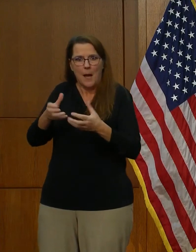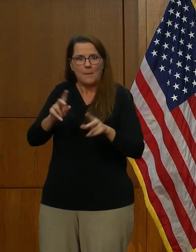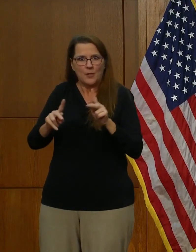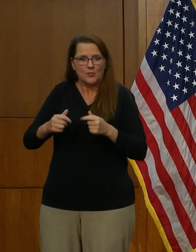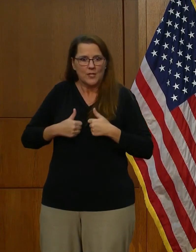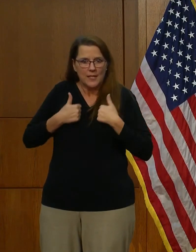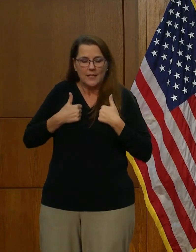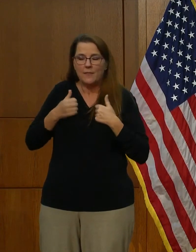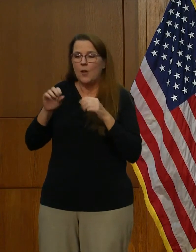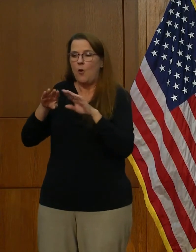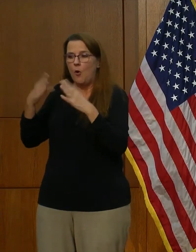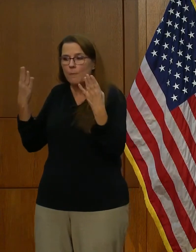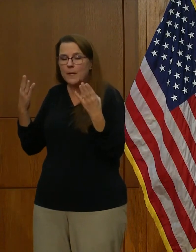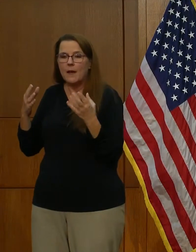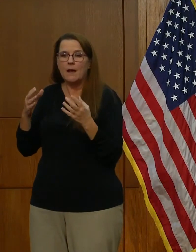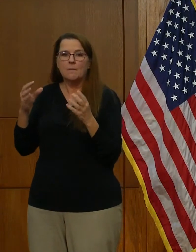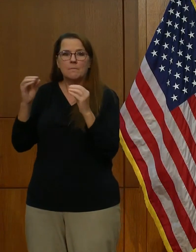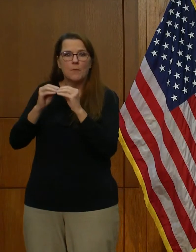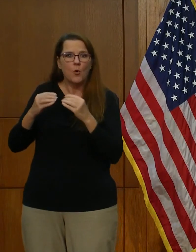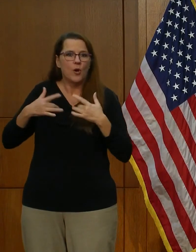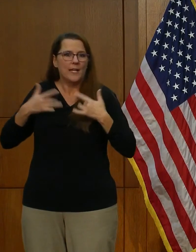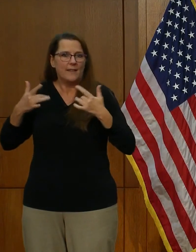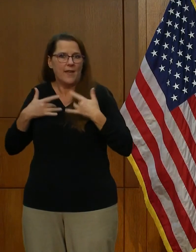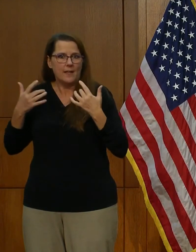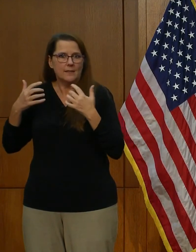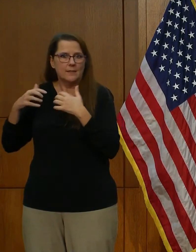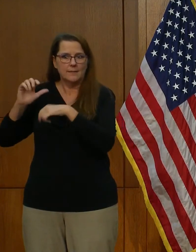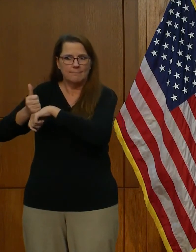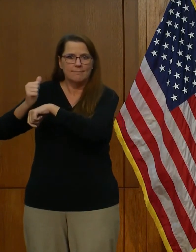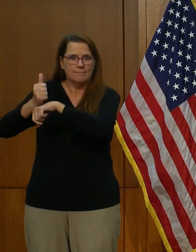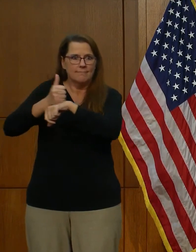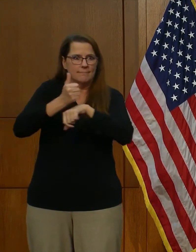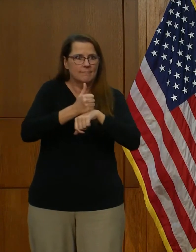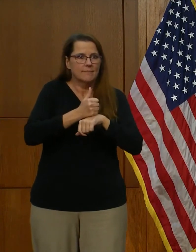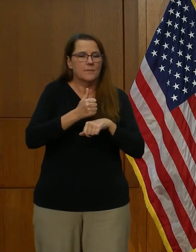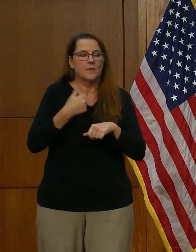RESIDENTS LIVE AND DO THOSE TYPES OF OPEN VACCINATION